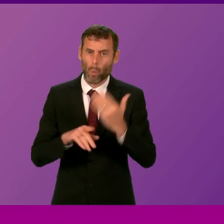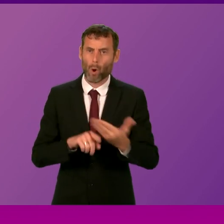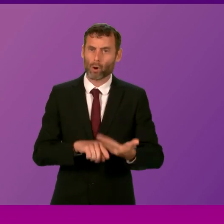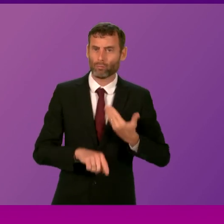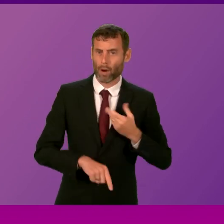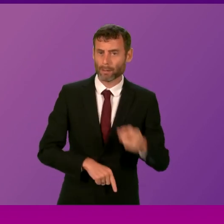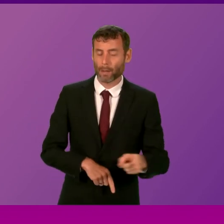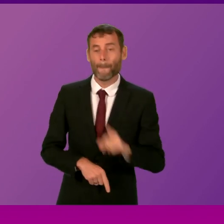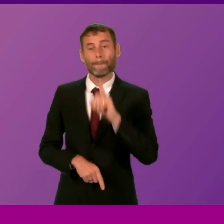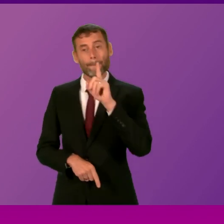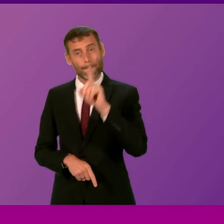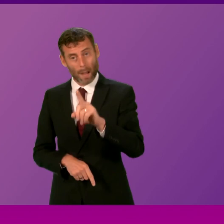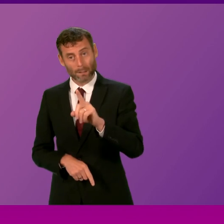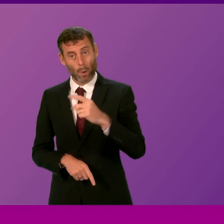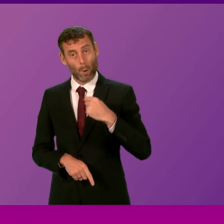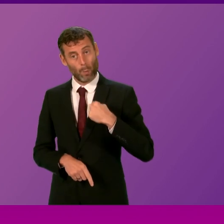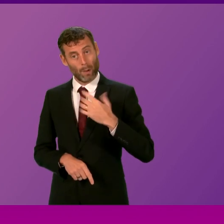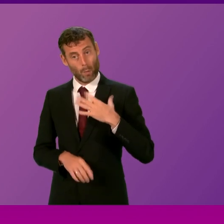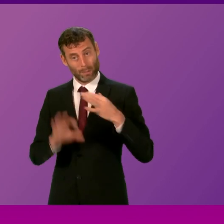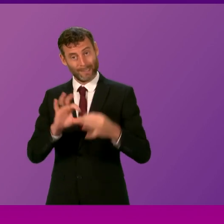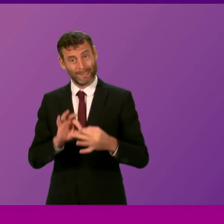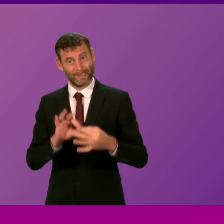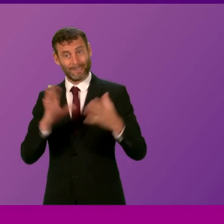I hope that she will sign the motion that is up for debate next week. Members!